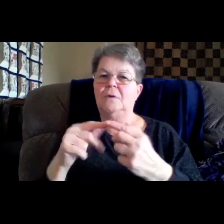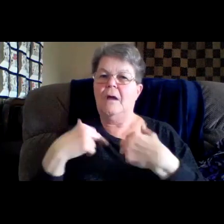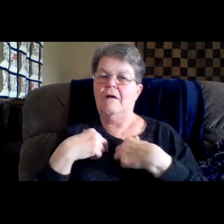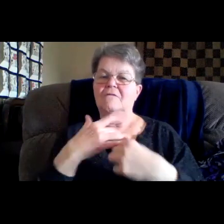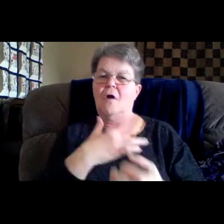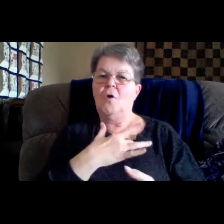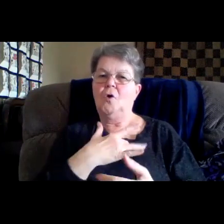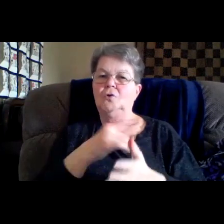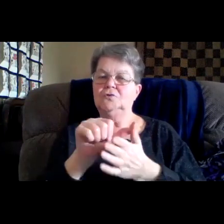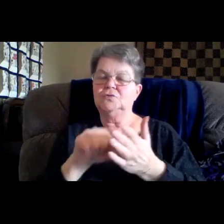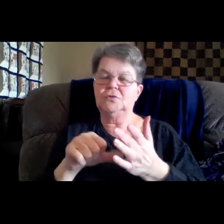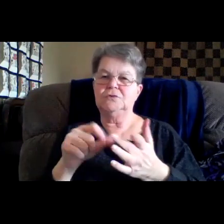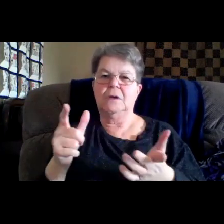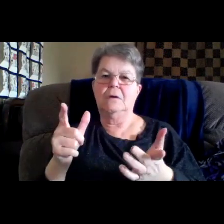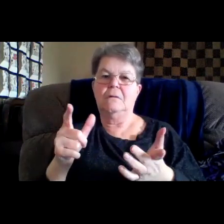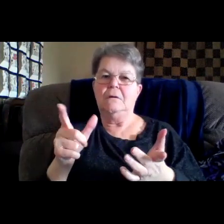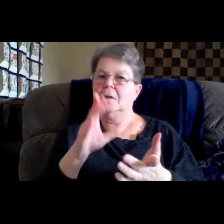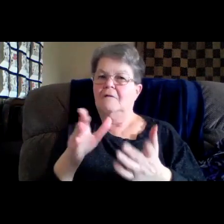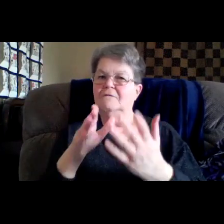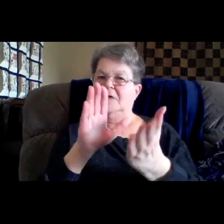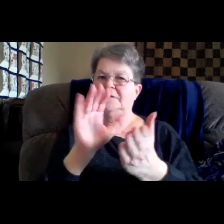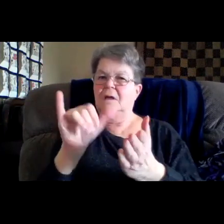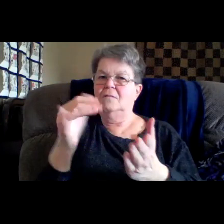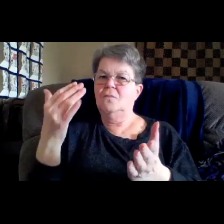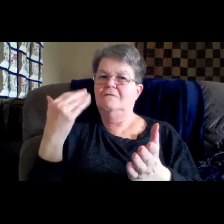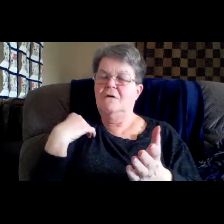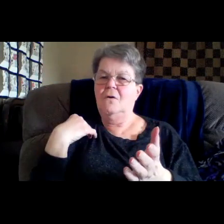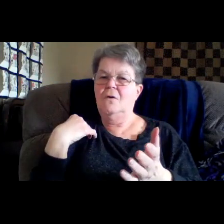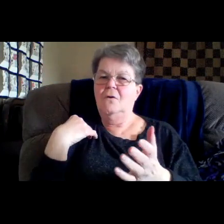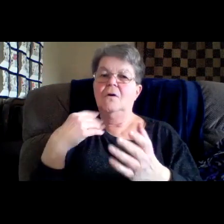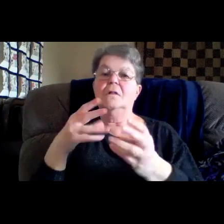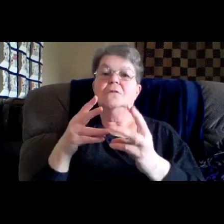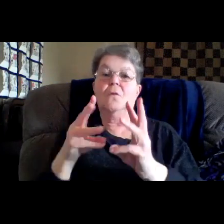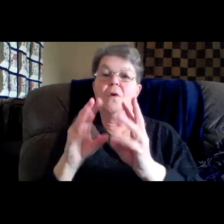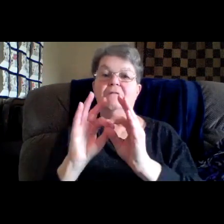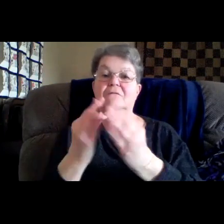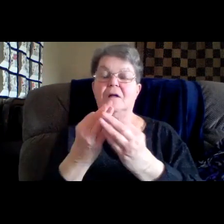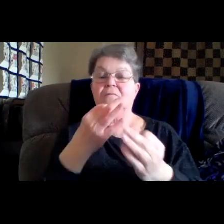And he'd never faced that before. And the way the family was really able to support him